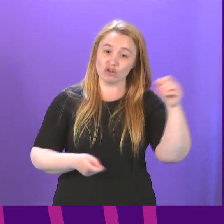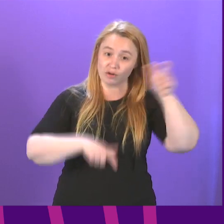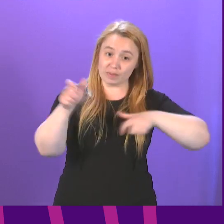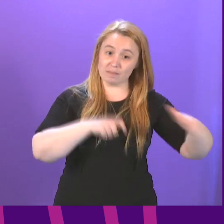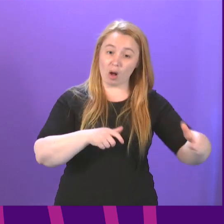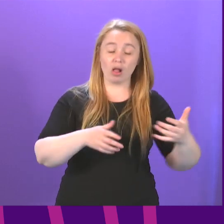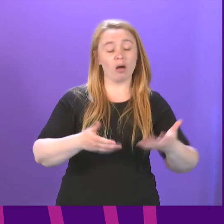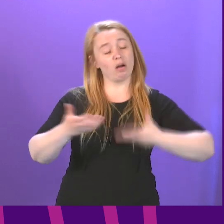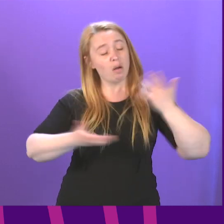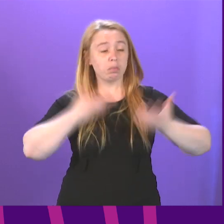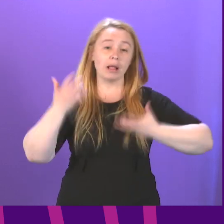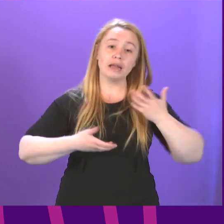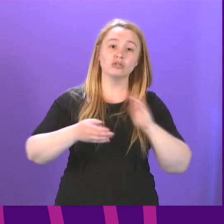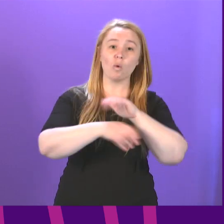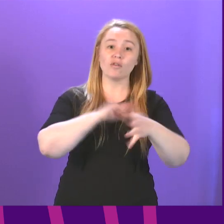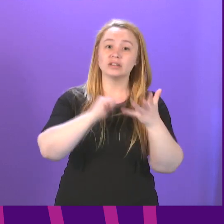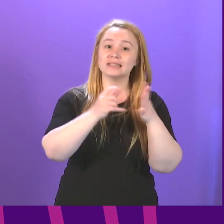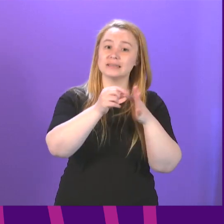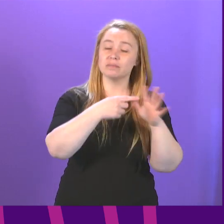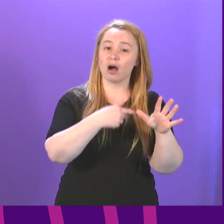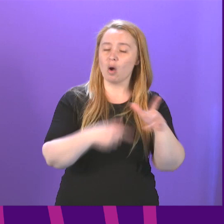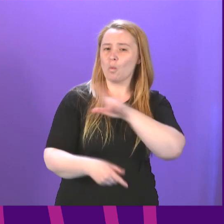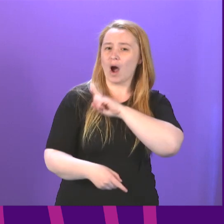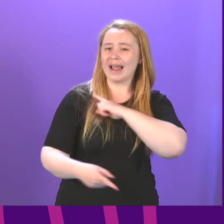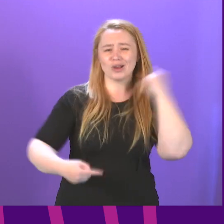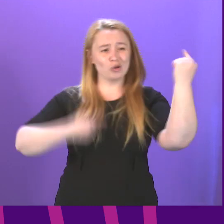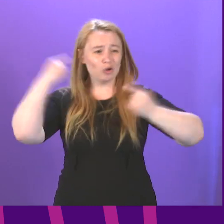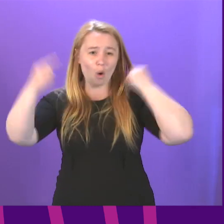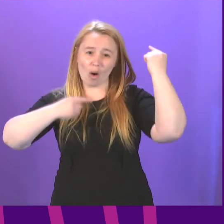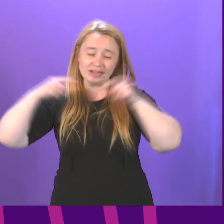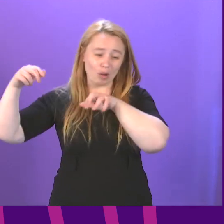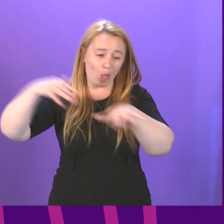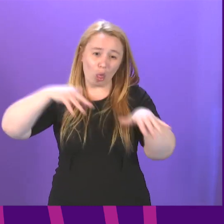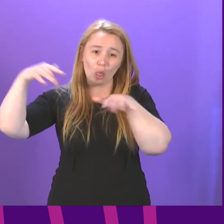for days on end due to noise pollution. Will the cabinet secretary urge SEPA to set revised noise